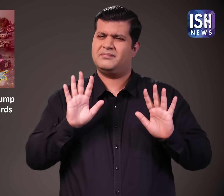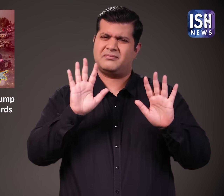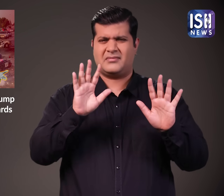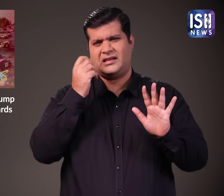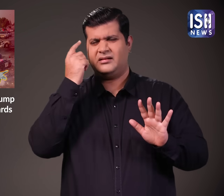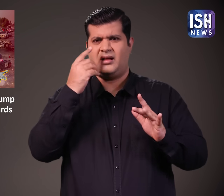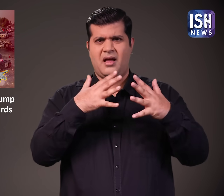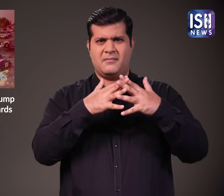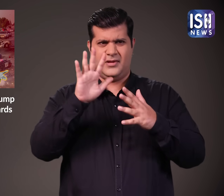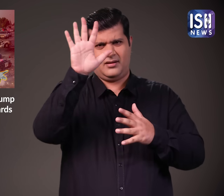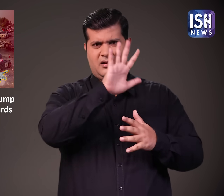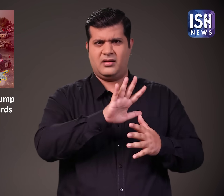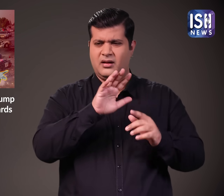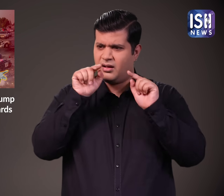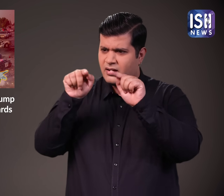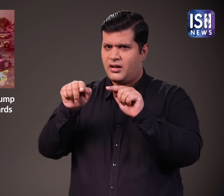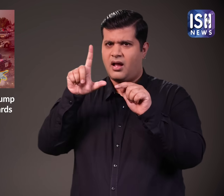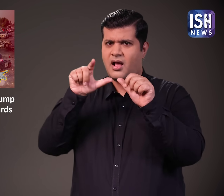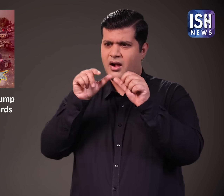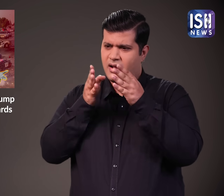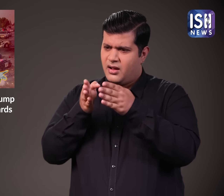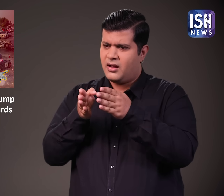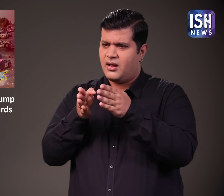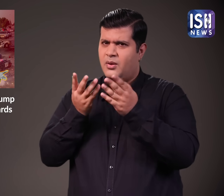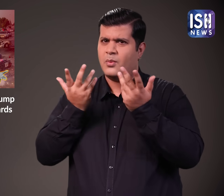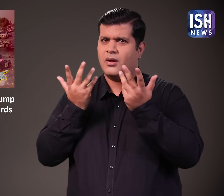Why are these protests happening only in LA and not else where in US?